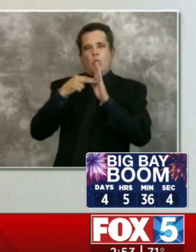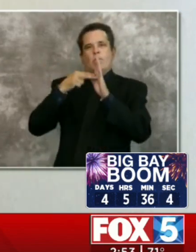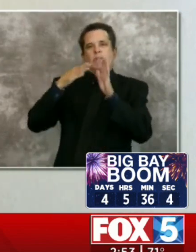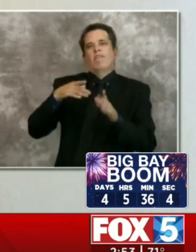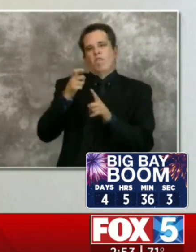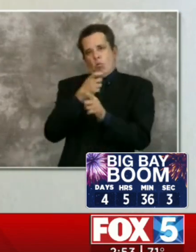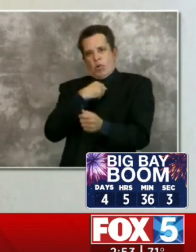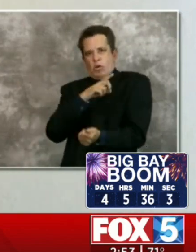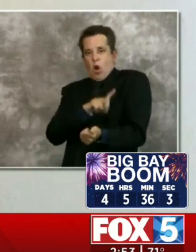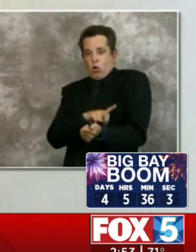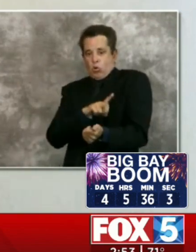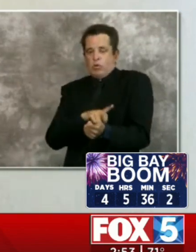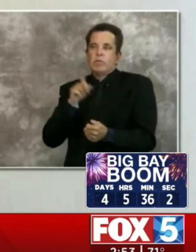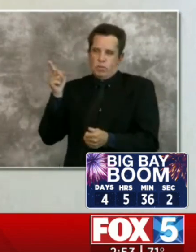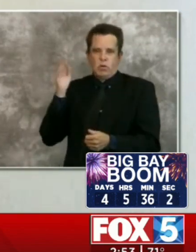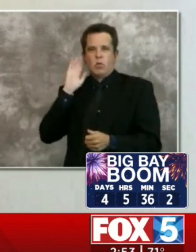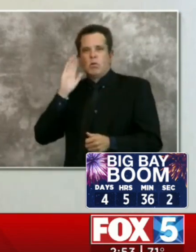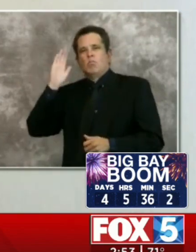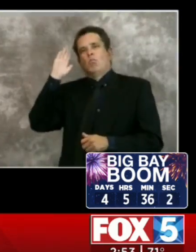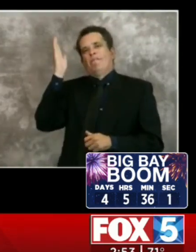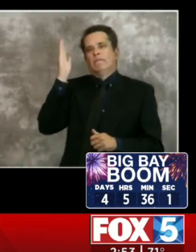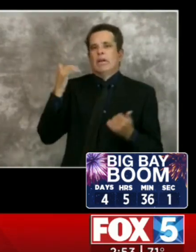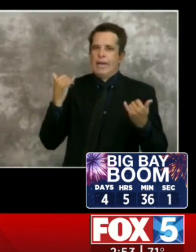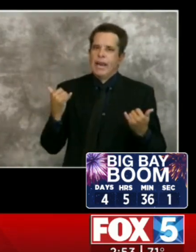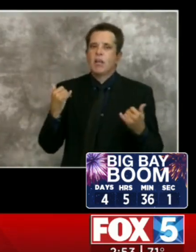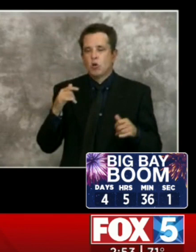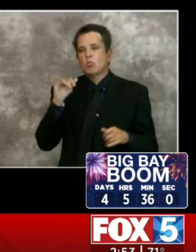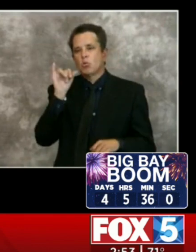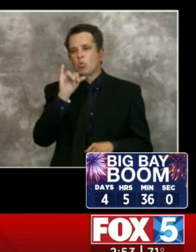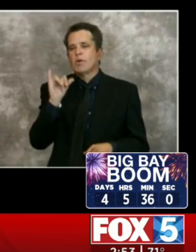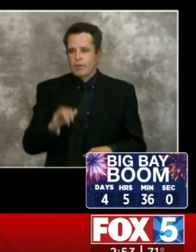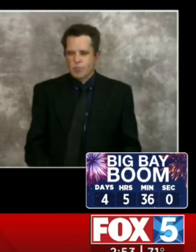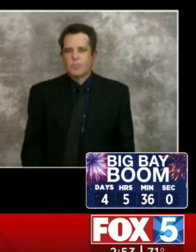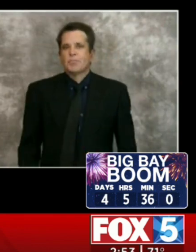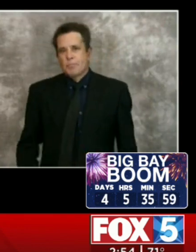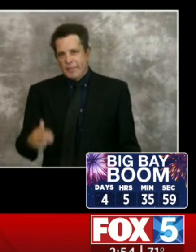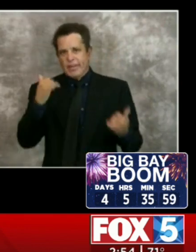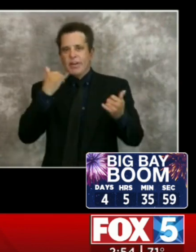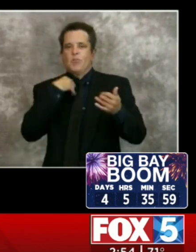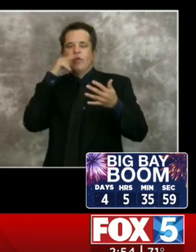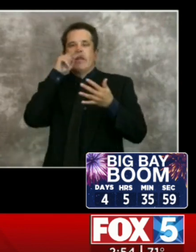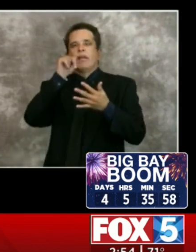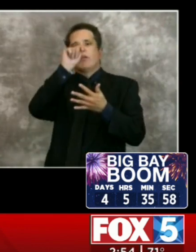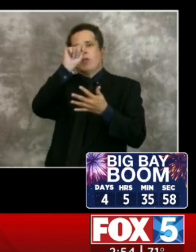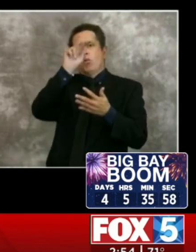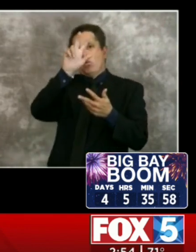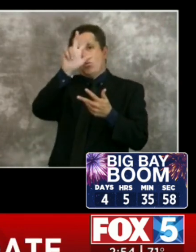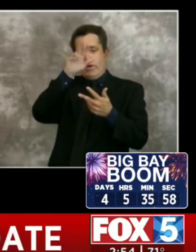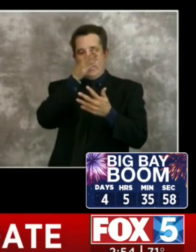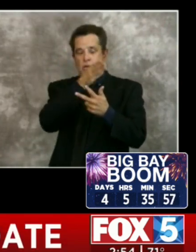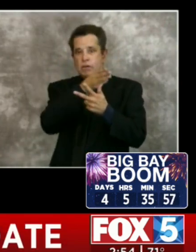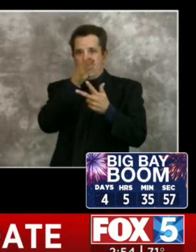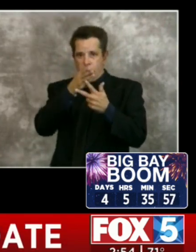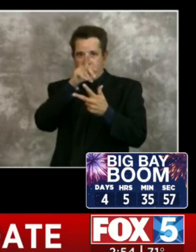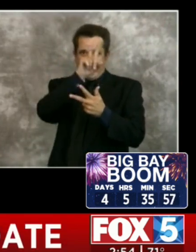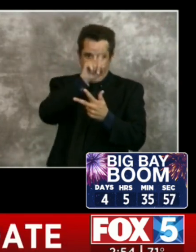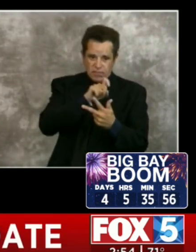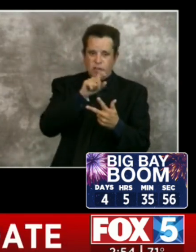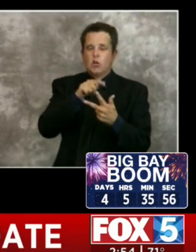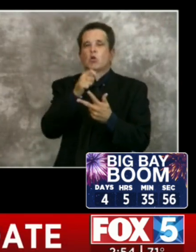MORE GUIDANCE ON THE CHANGES THE PUBLIC HEALTH ORDER. WE WILL HEAR FROM A REPRESENTATIVE OF OUR HOSPITAL SYSTEM. FIRST LET'S TAKE A LOOK AT OUR IDEALLY TRUCKS.